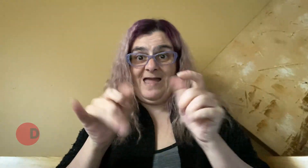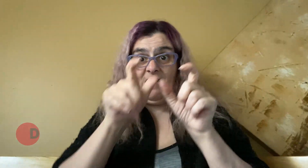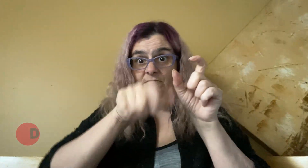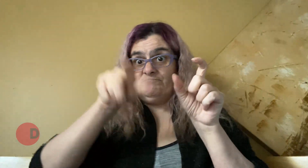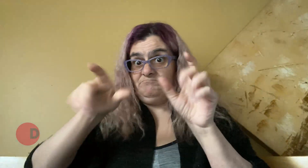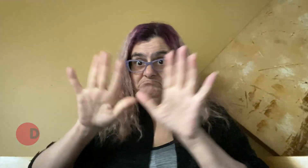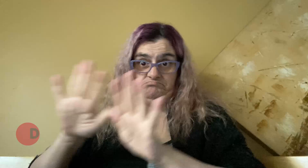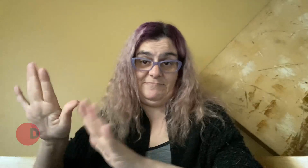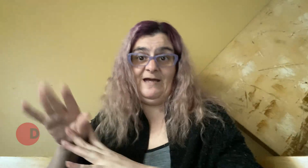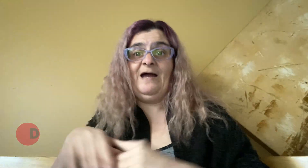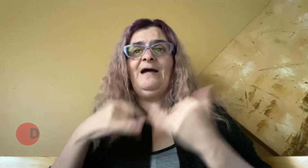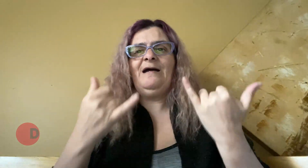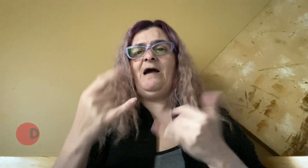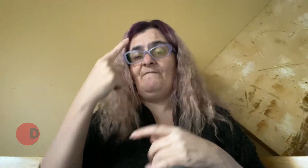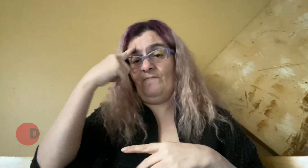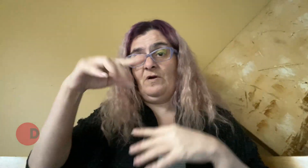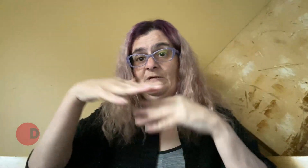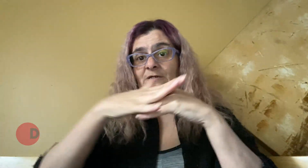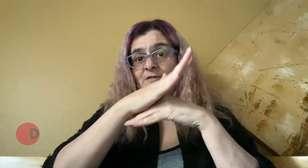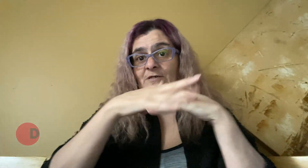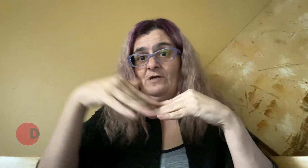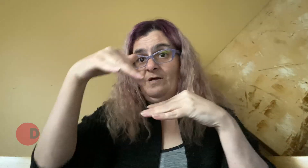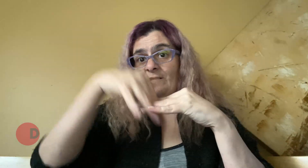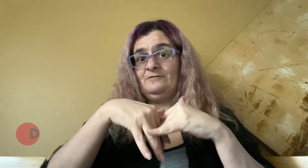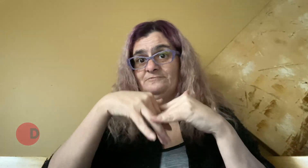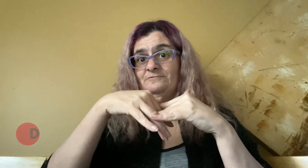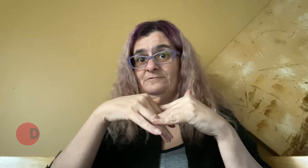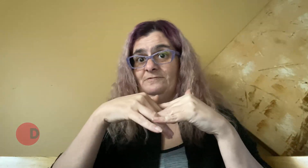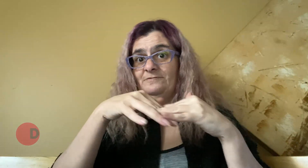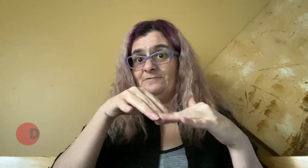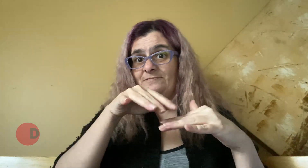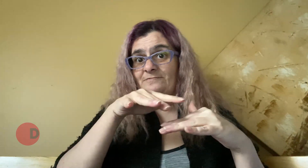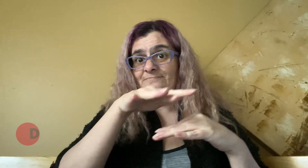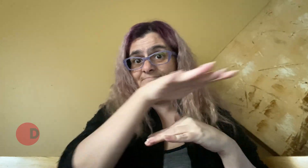Along with representatives in each province,